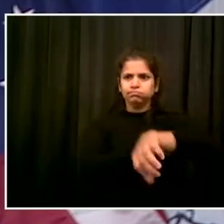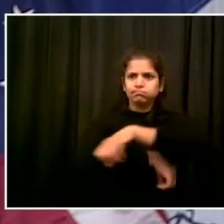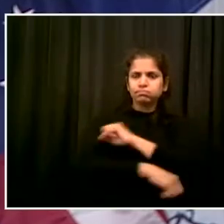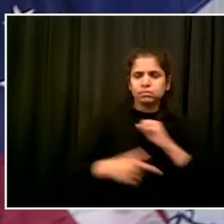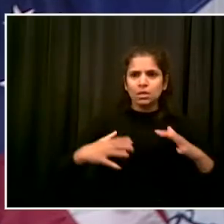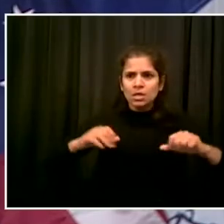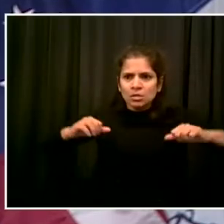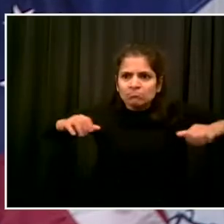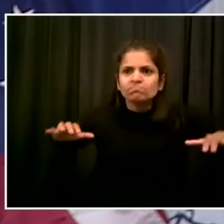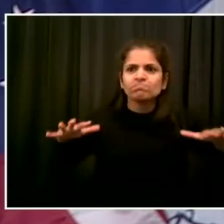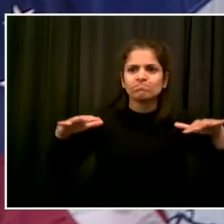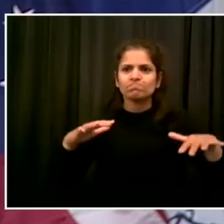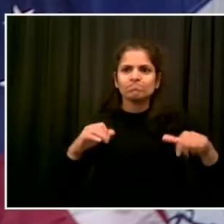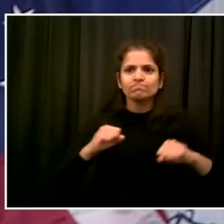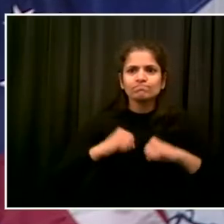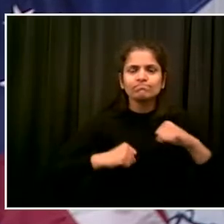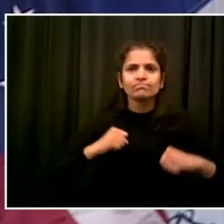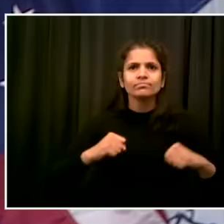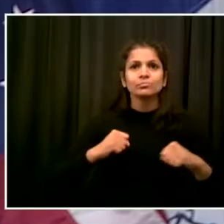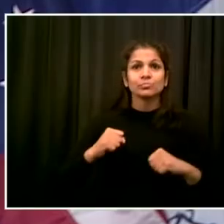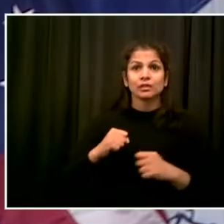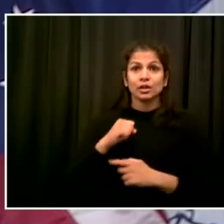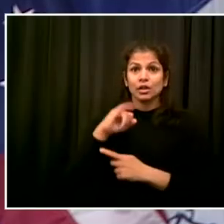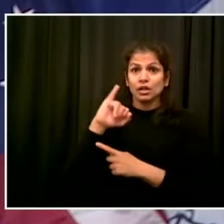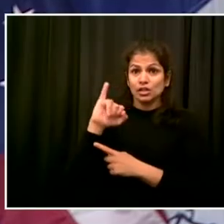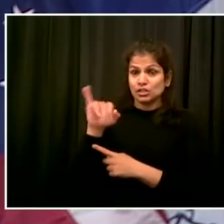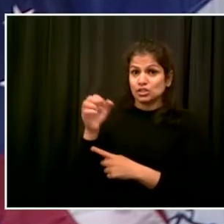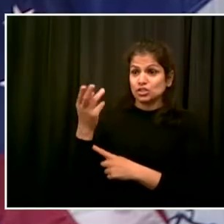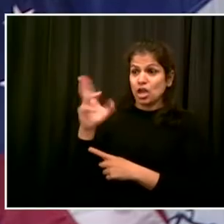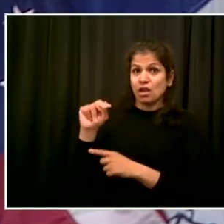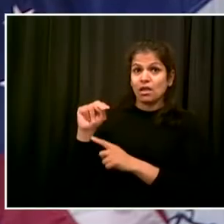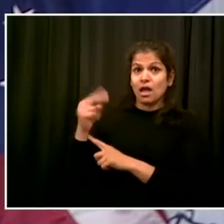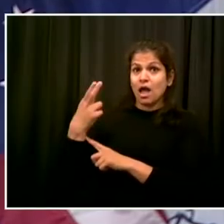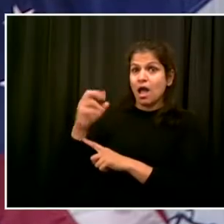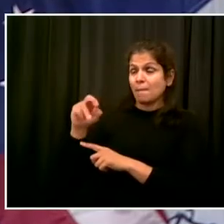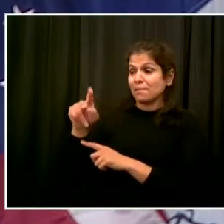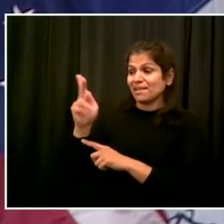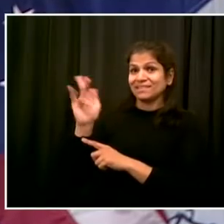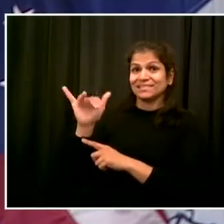TOGETHER A HUGE TEAM AND GET THEM TRAINED